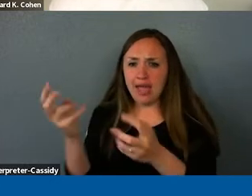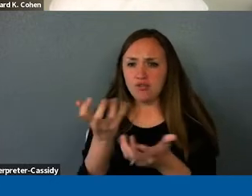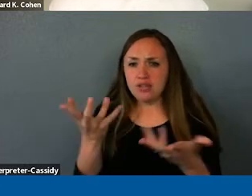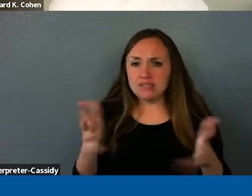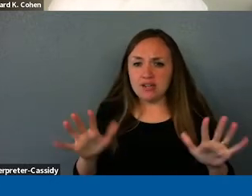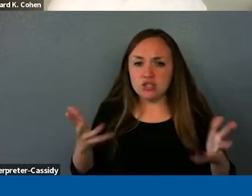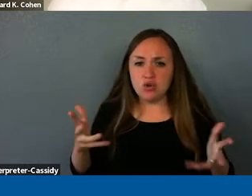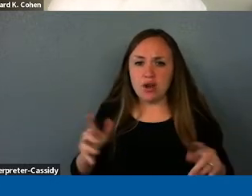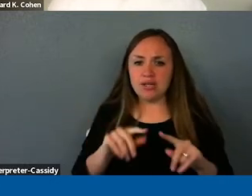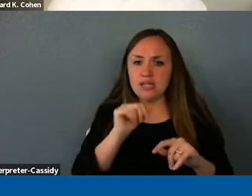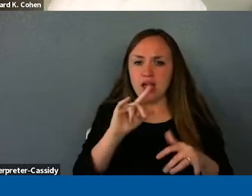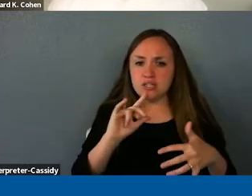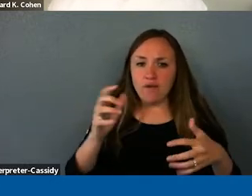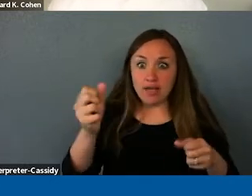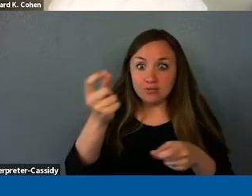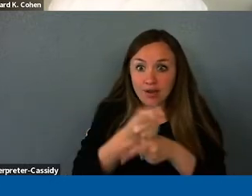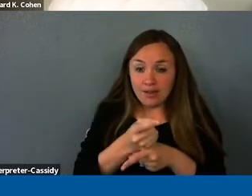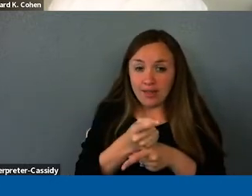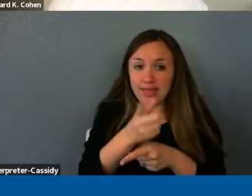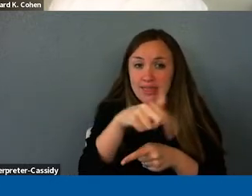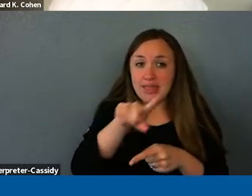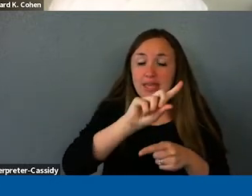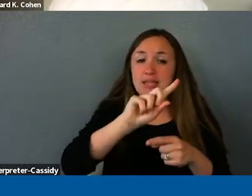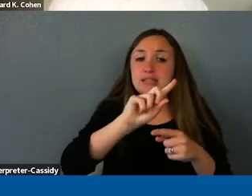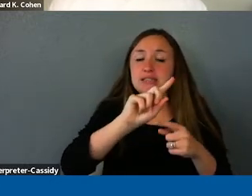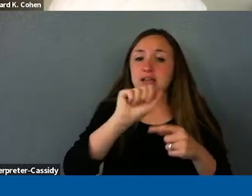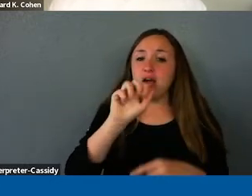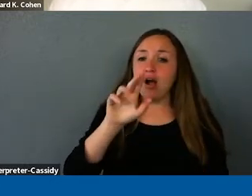Well not so fast, right? These Authoring Practices are often used in a way